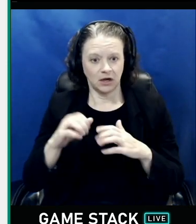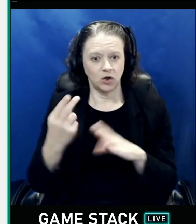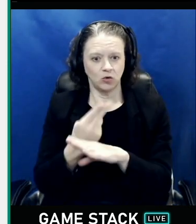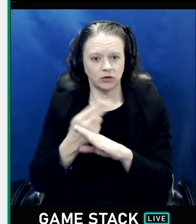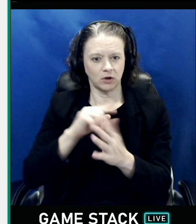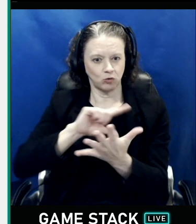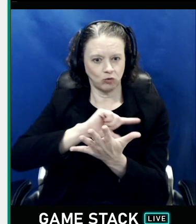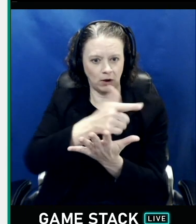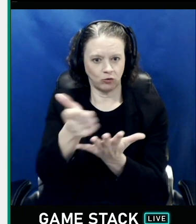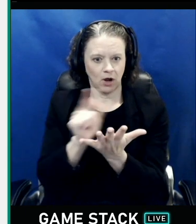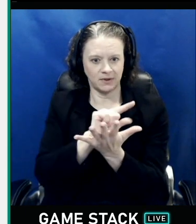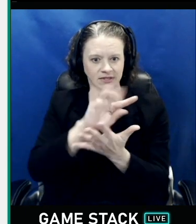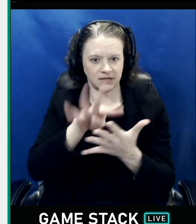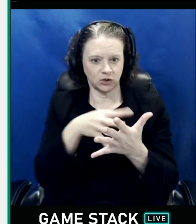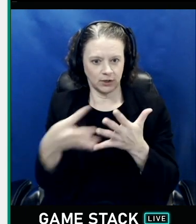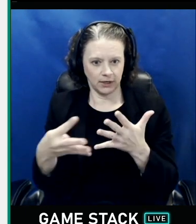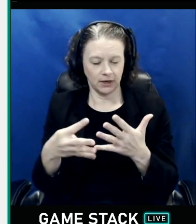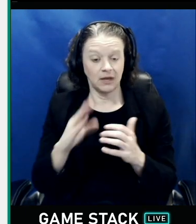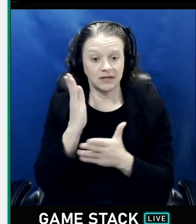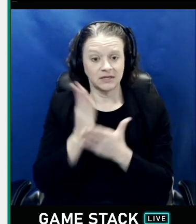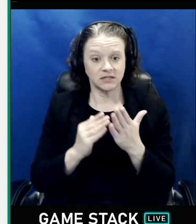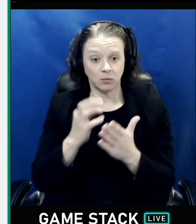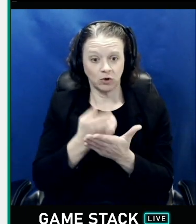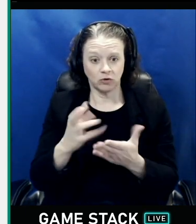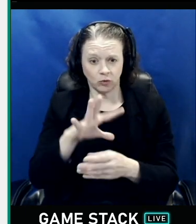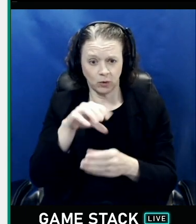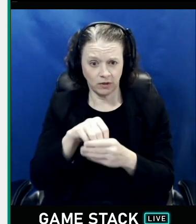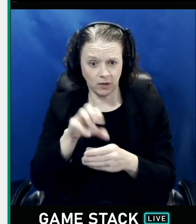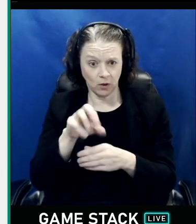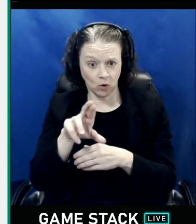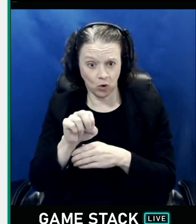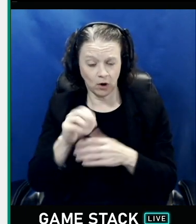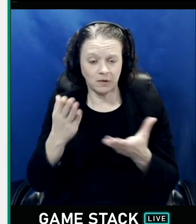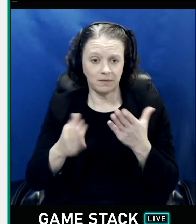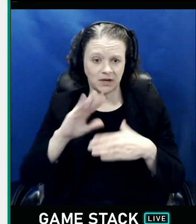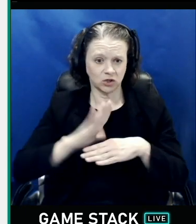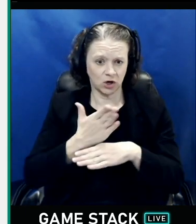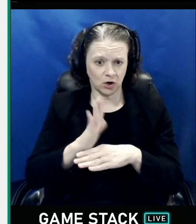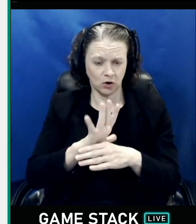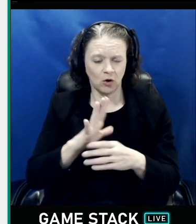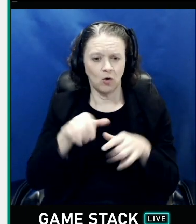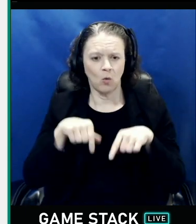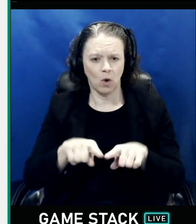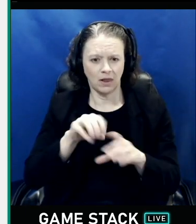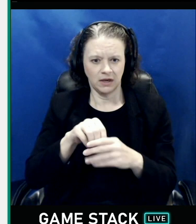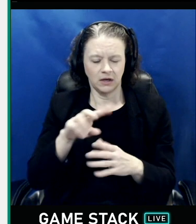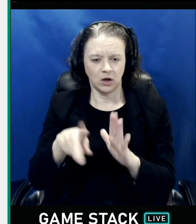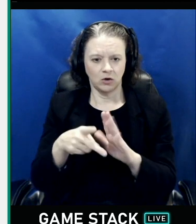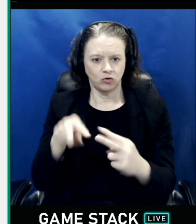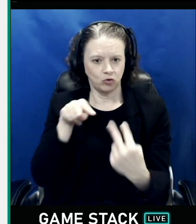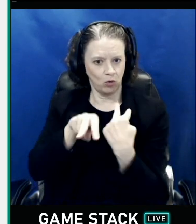scheduling. Some resources within the core may be shared while in dual-thread mode.